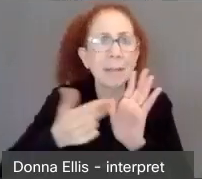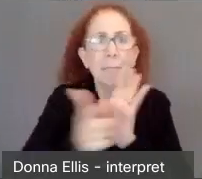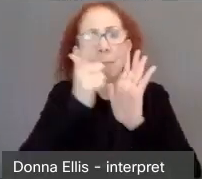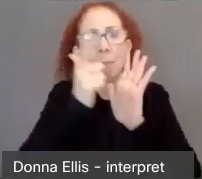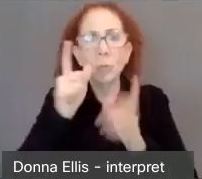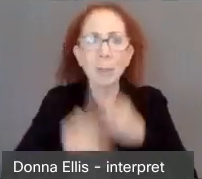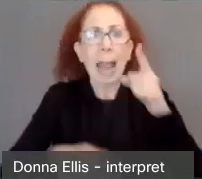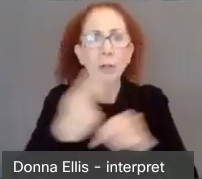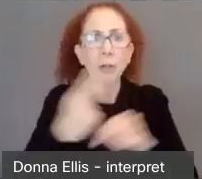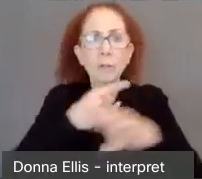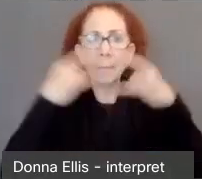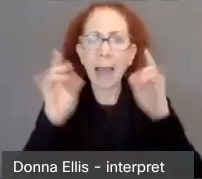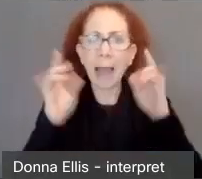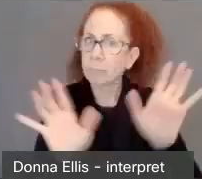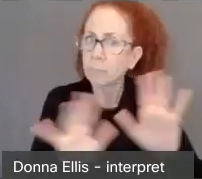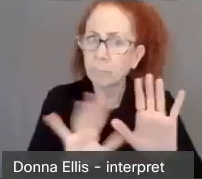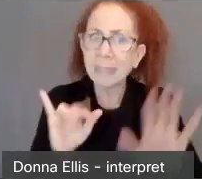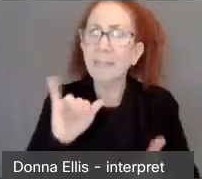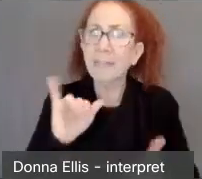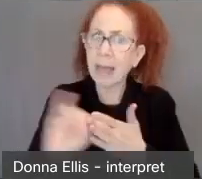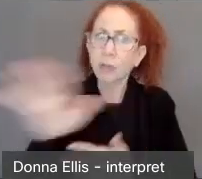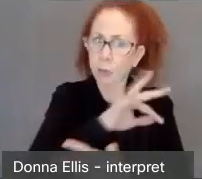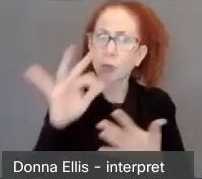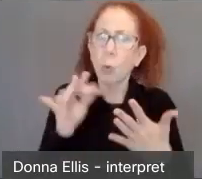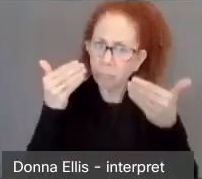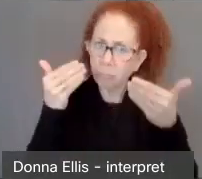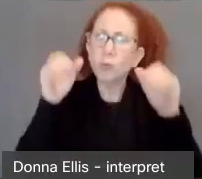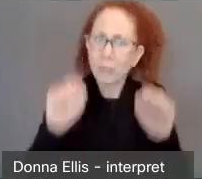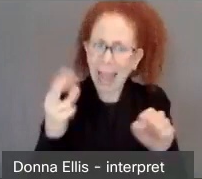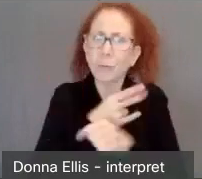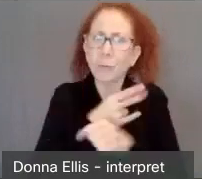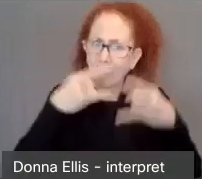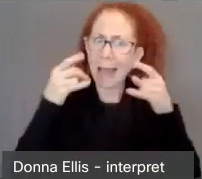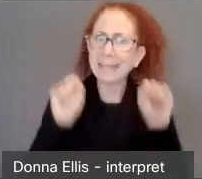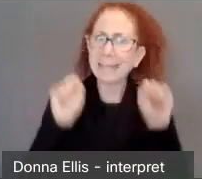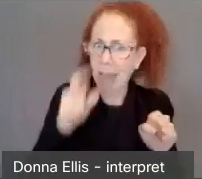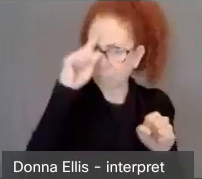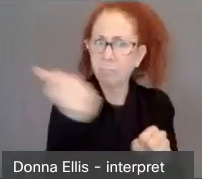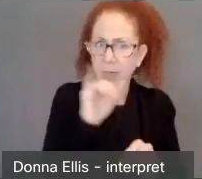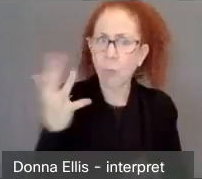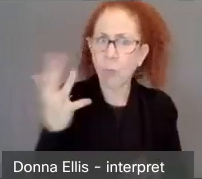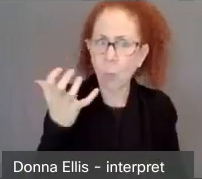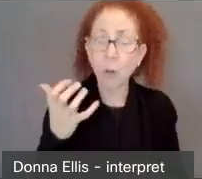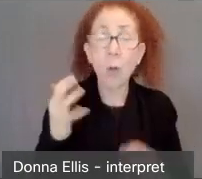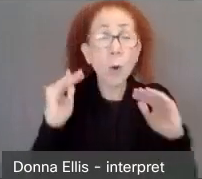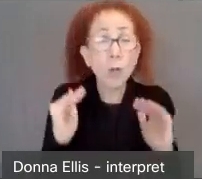a mask if that is desired by the individual. We hope this small change in policy will help